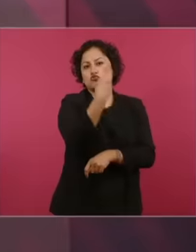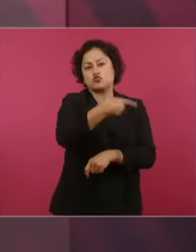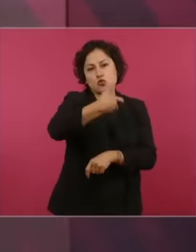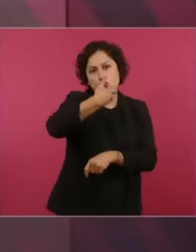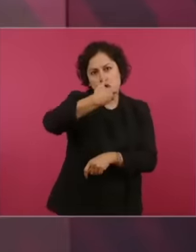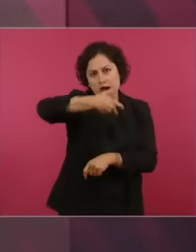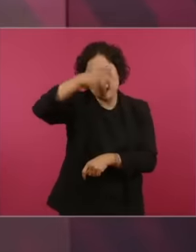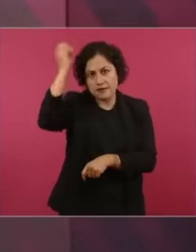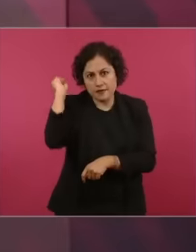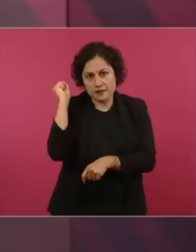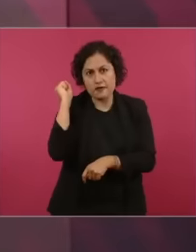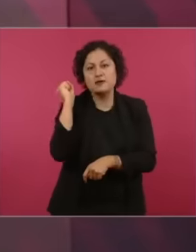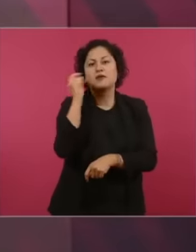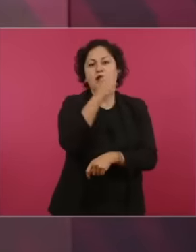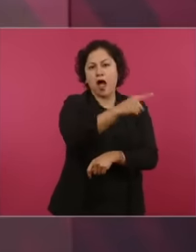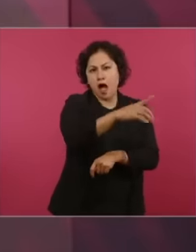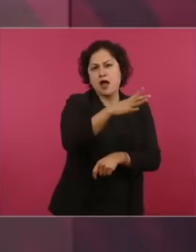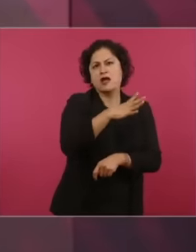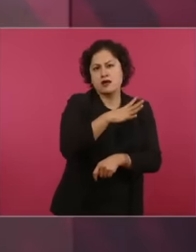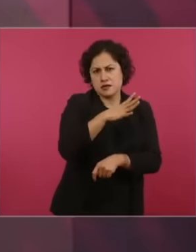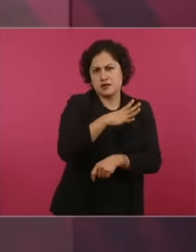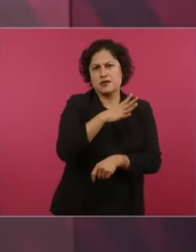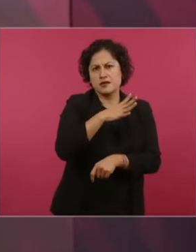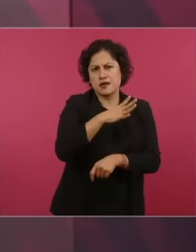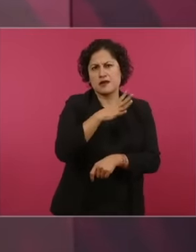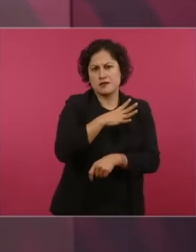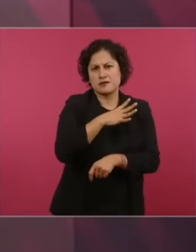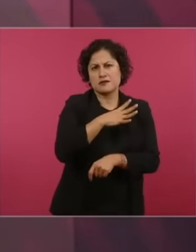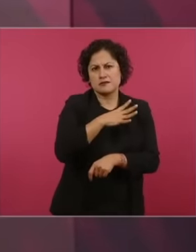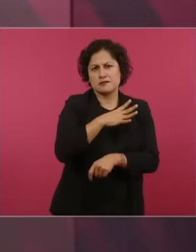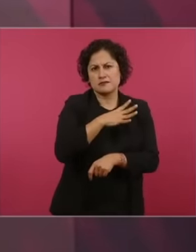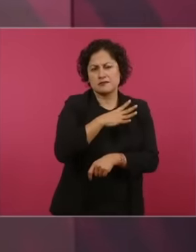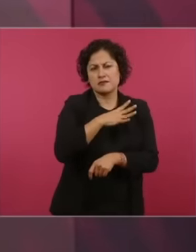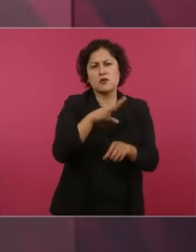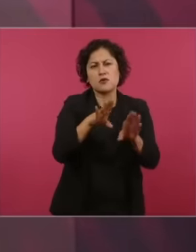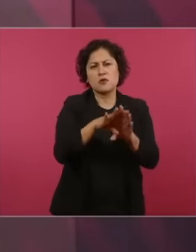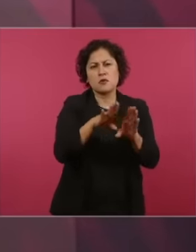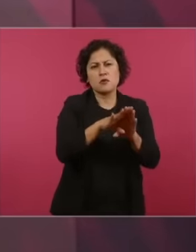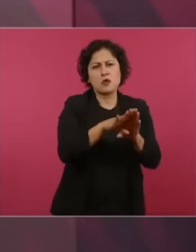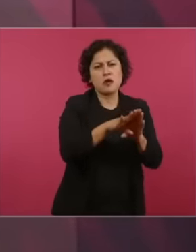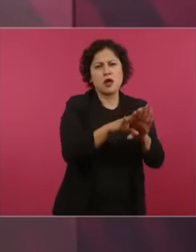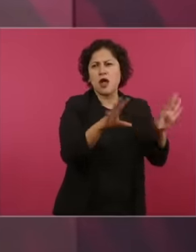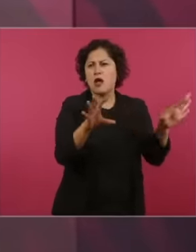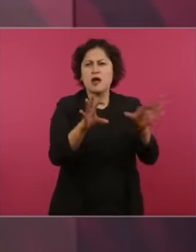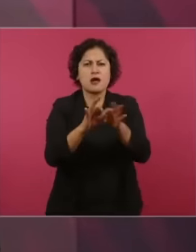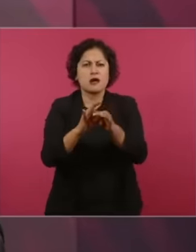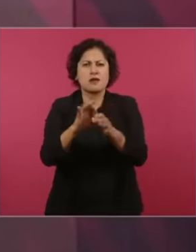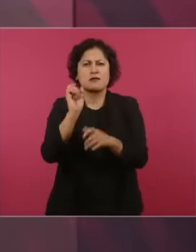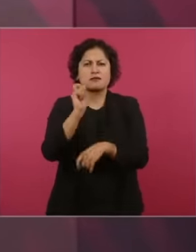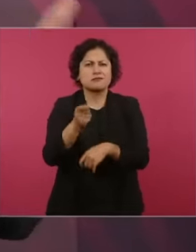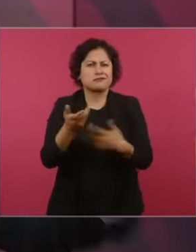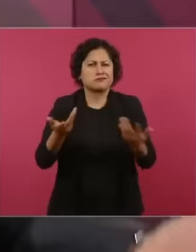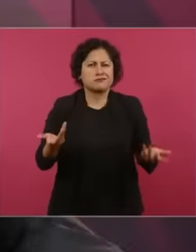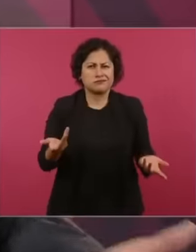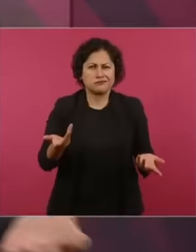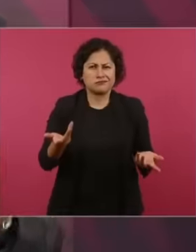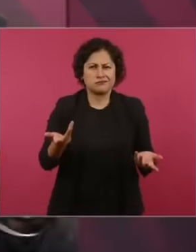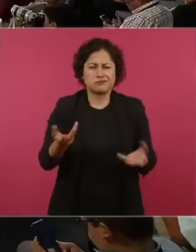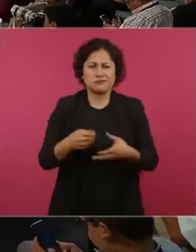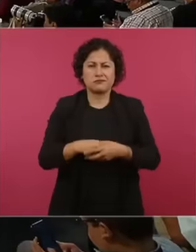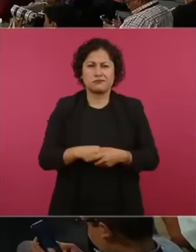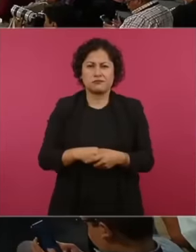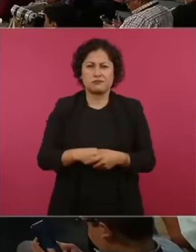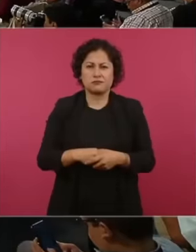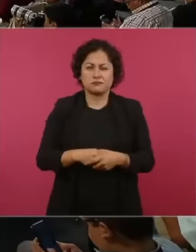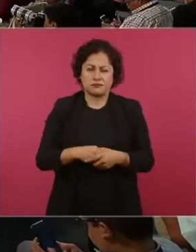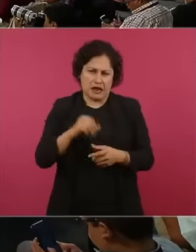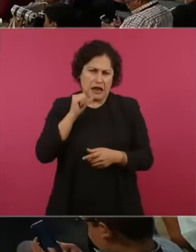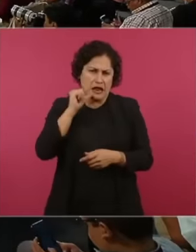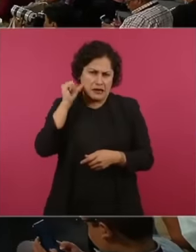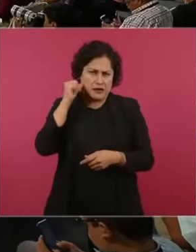court or how are they going to talk about